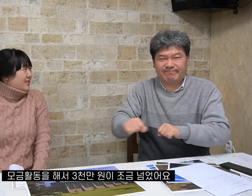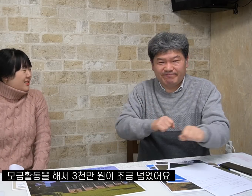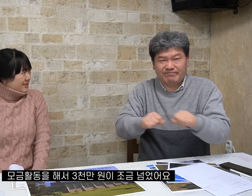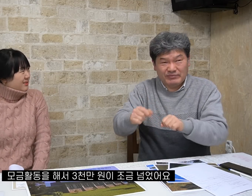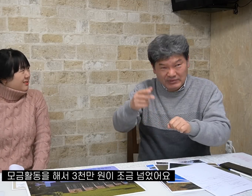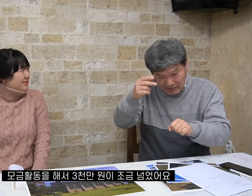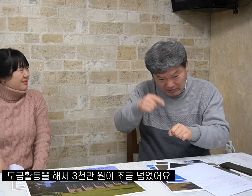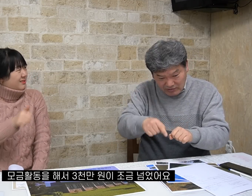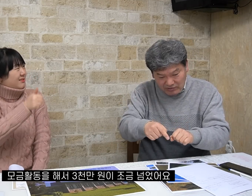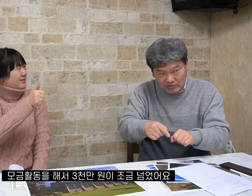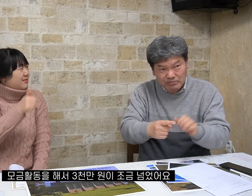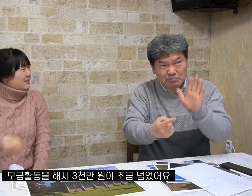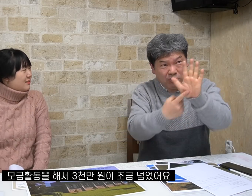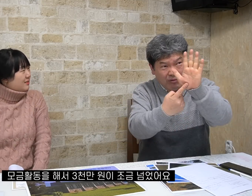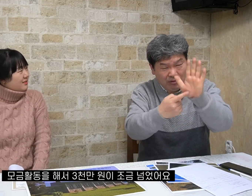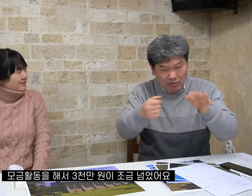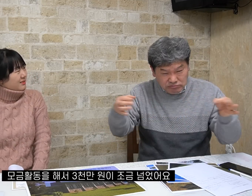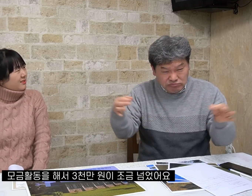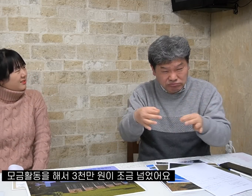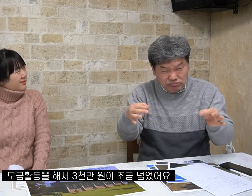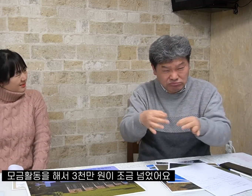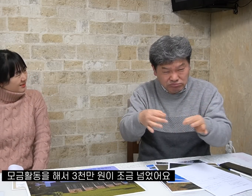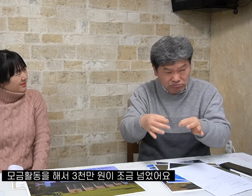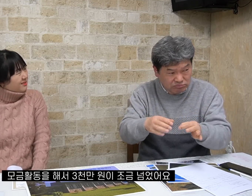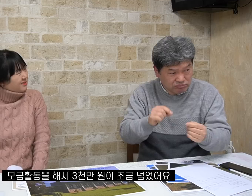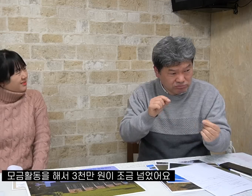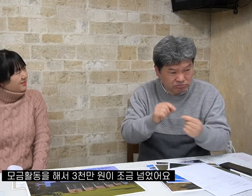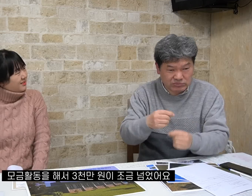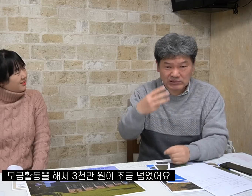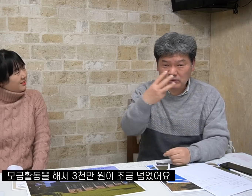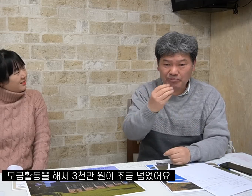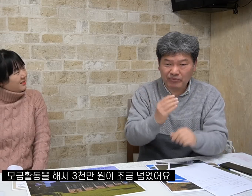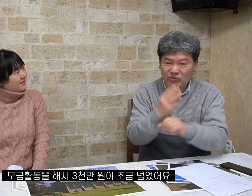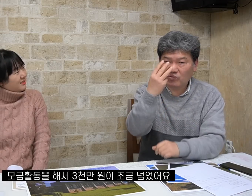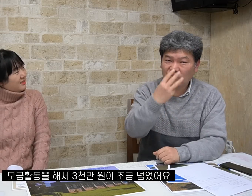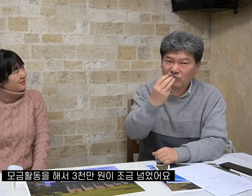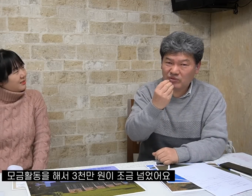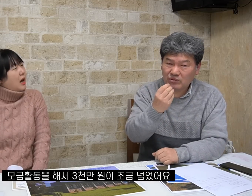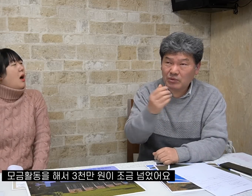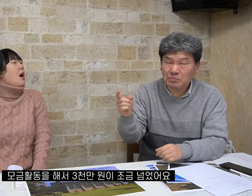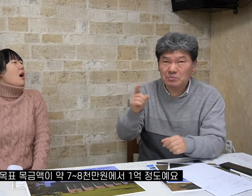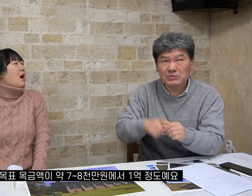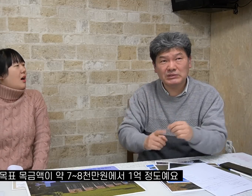We raised a little over 30 million won through fundraising activities.